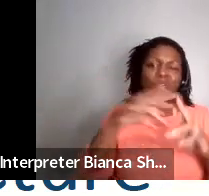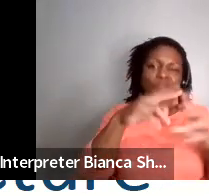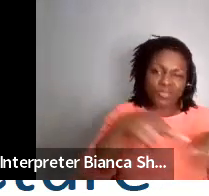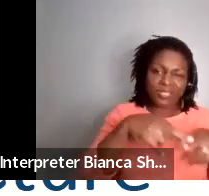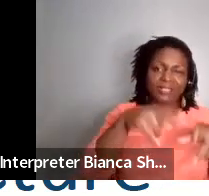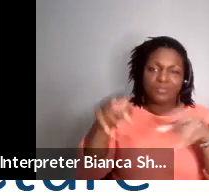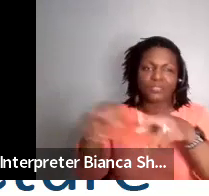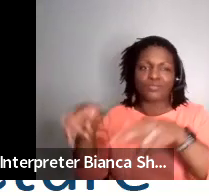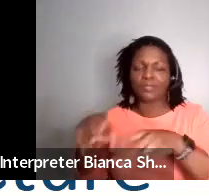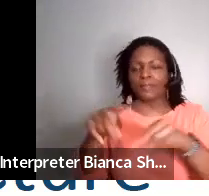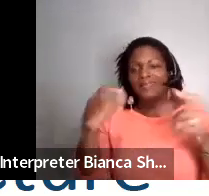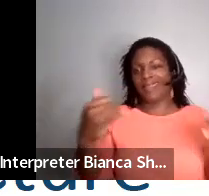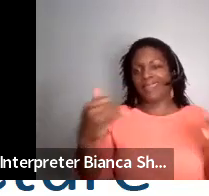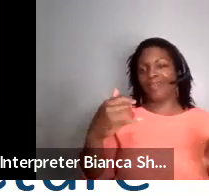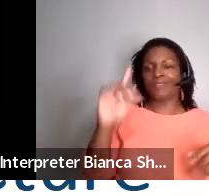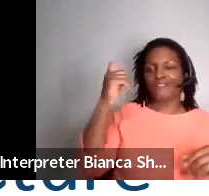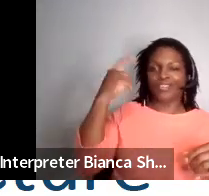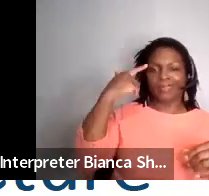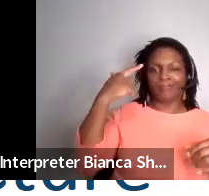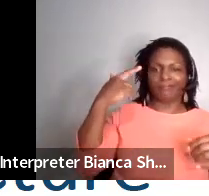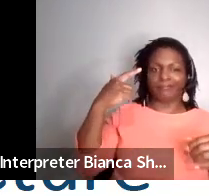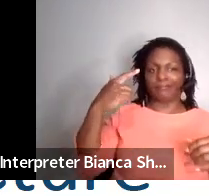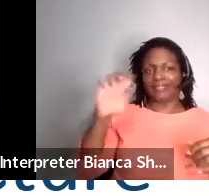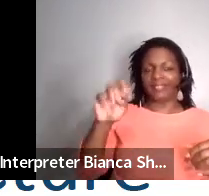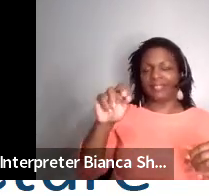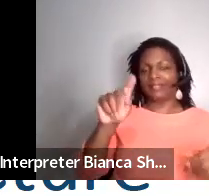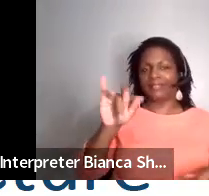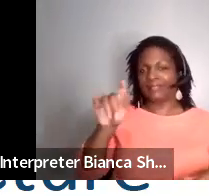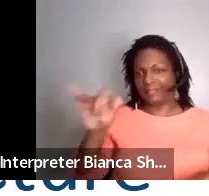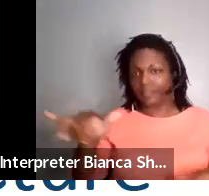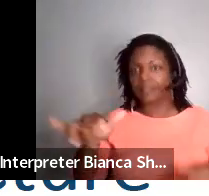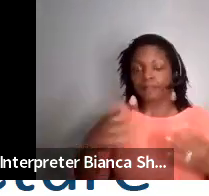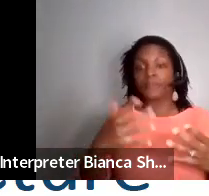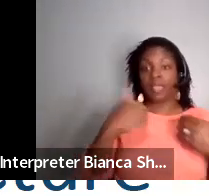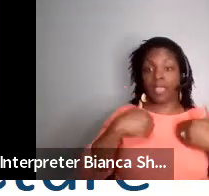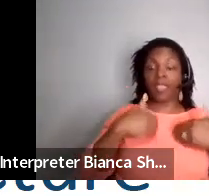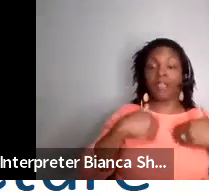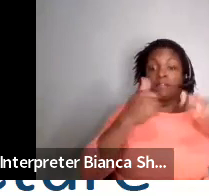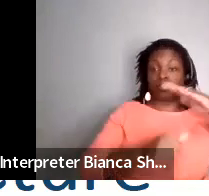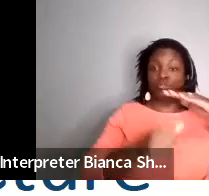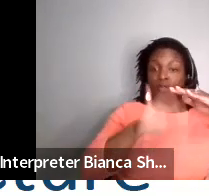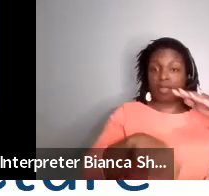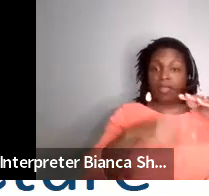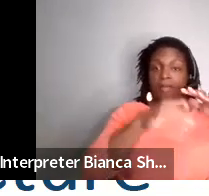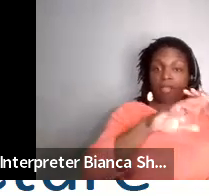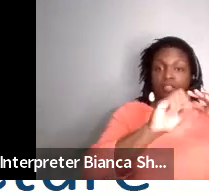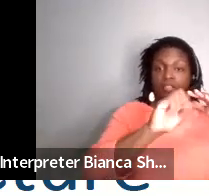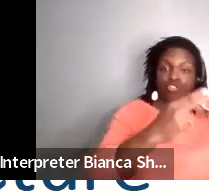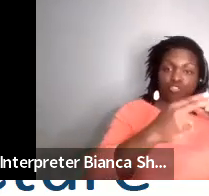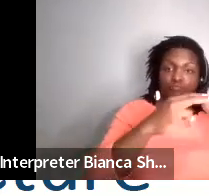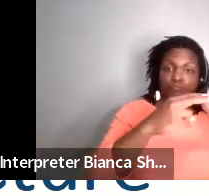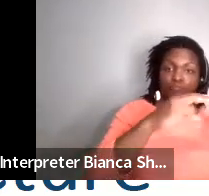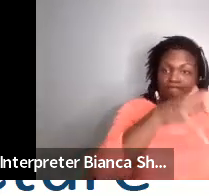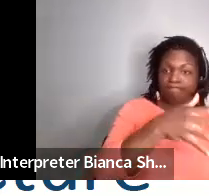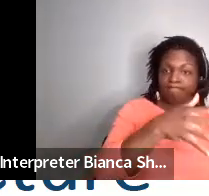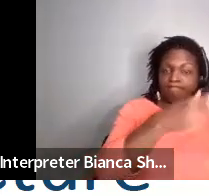They have a regional authority over the parishes that are under their purview, and with that the Re.